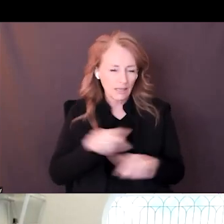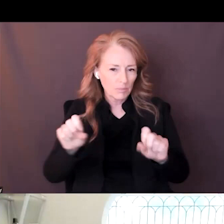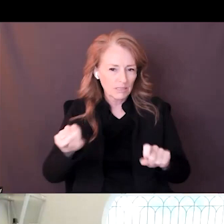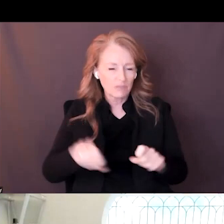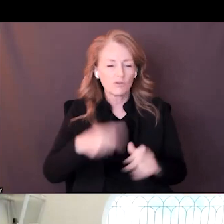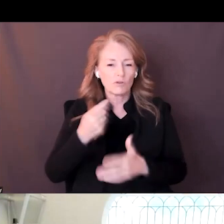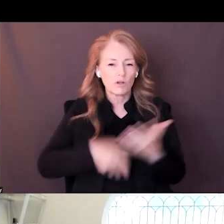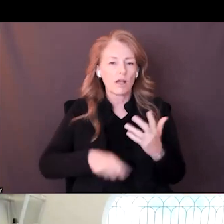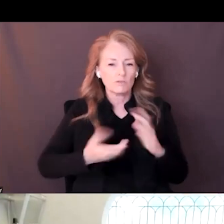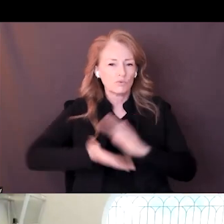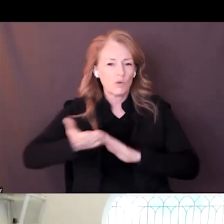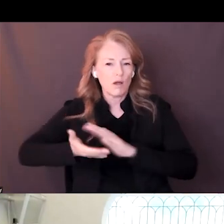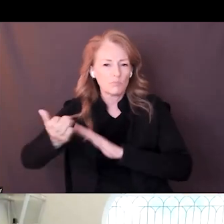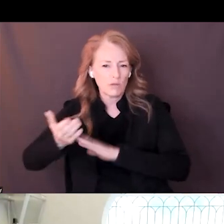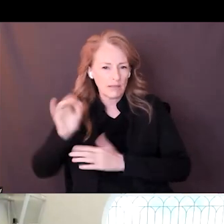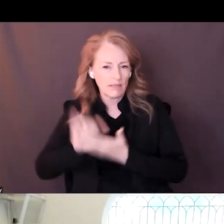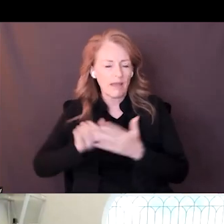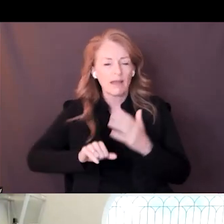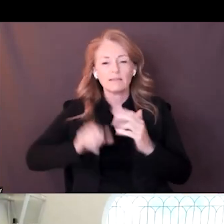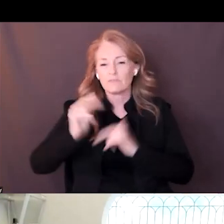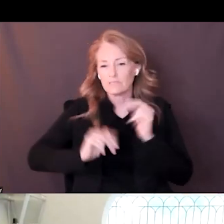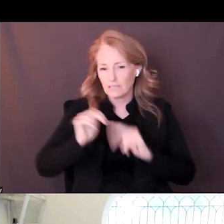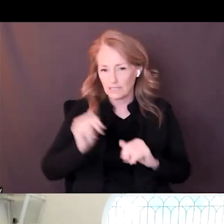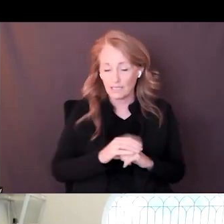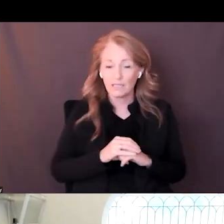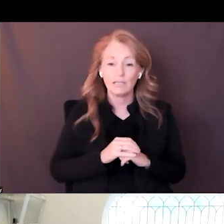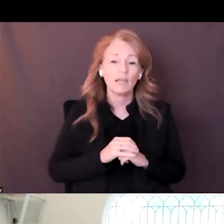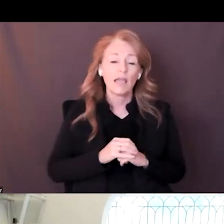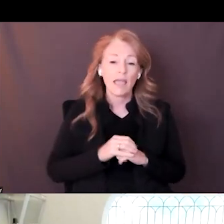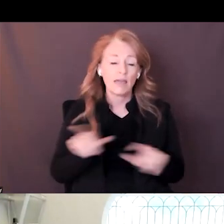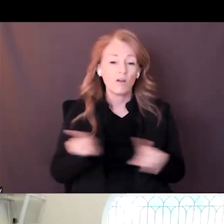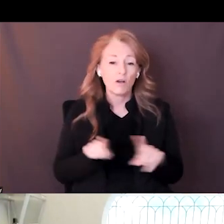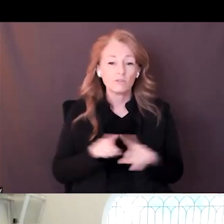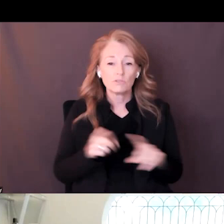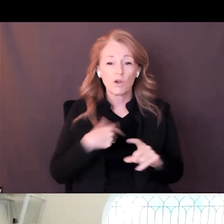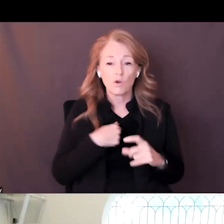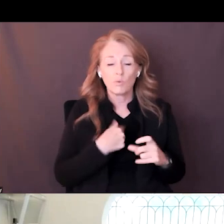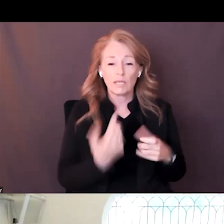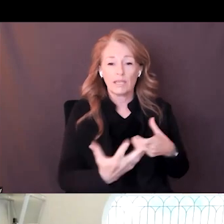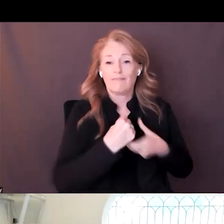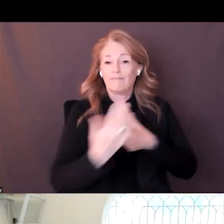THE NEXT THING THAT WE DID IS ENGAGED EARLY STAKEHOLDERS EARLY.